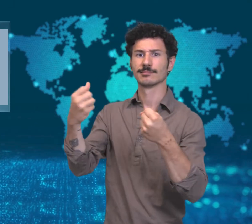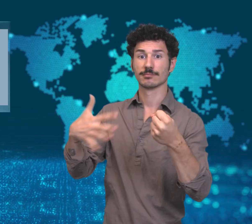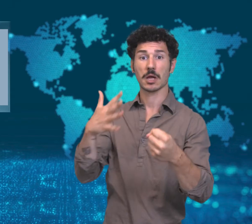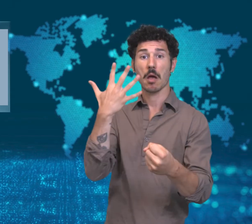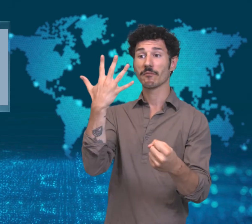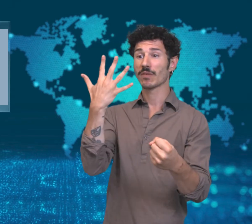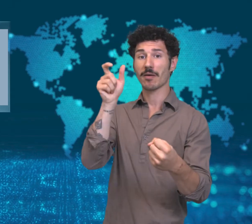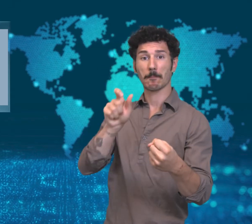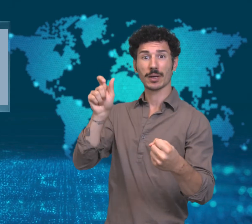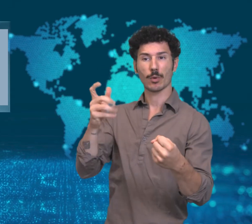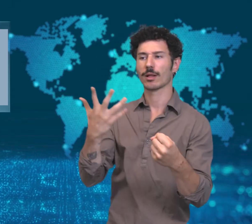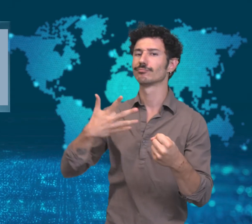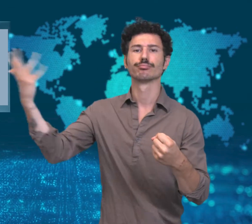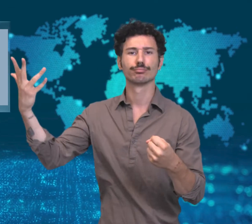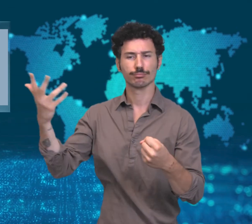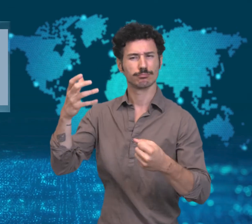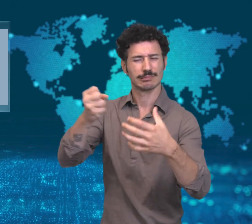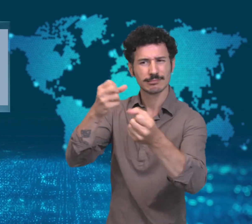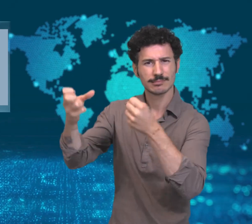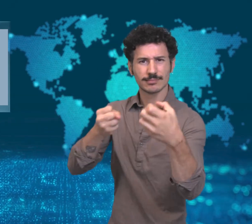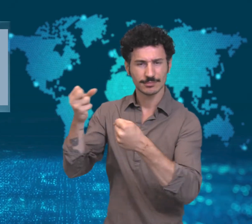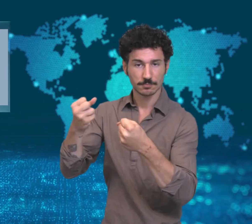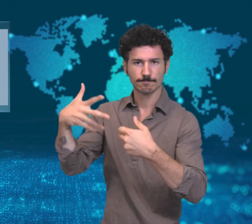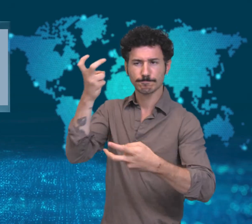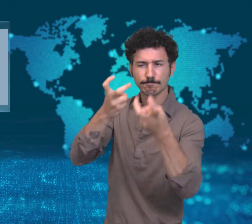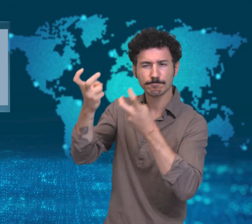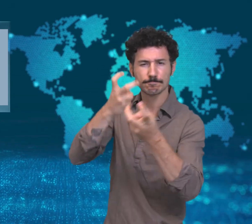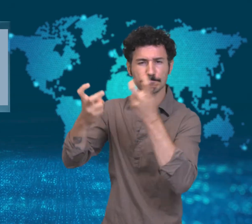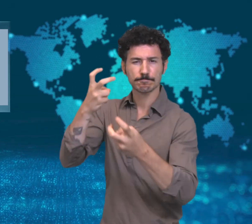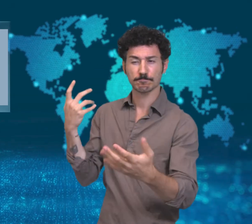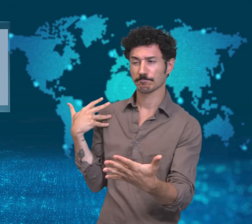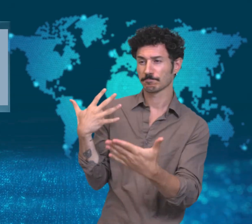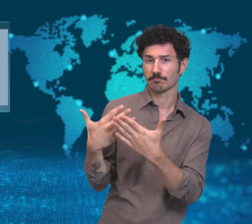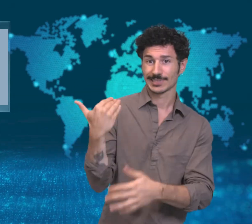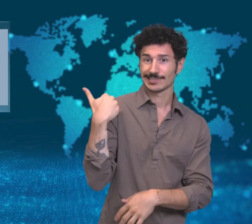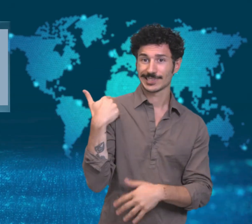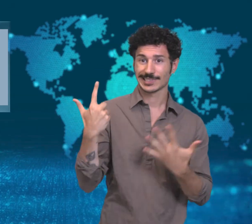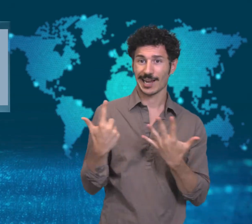but by Sunday, all of them were rearrested.